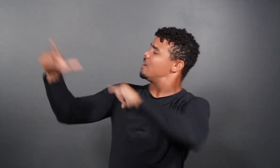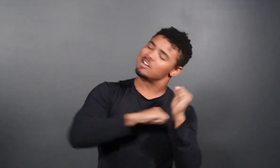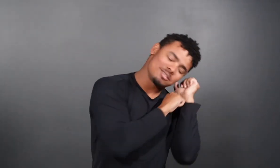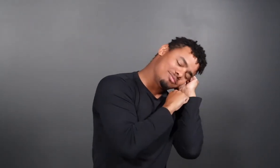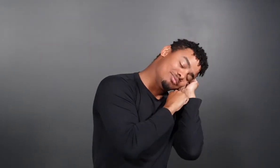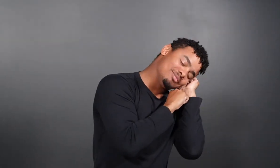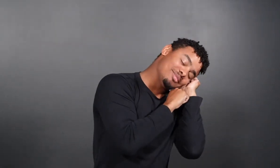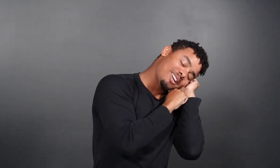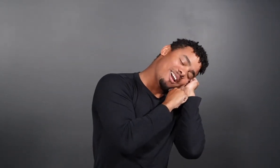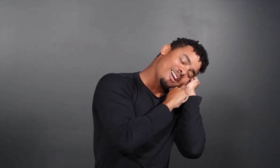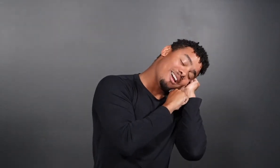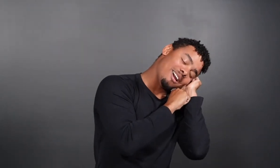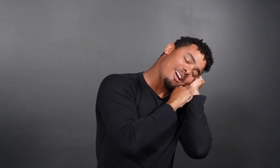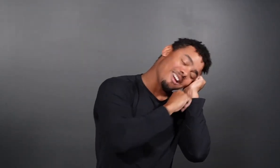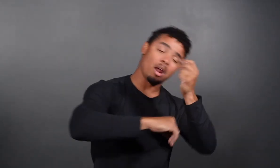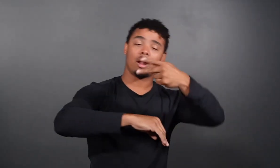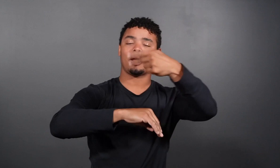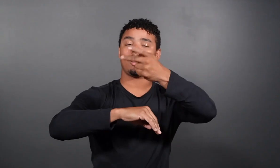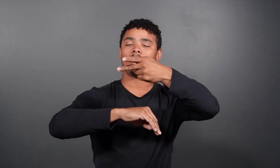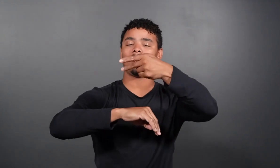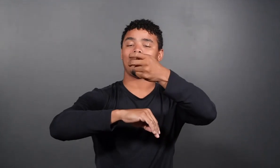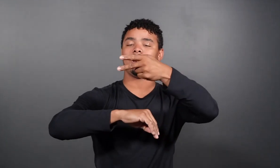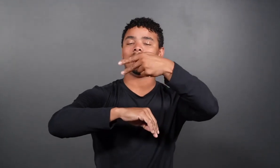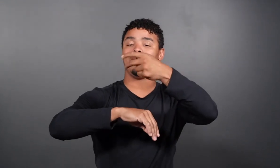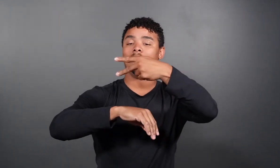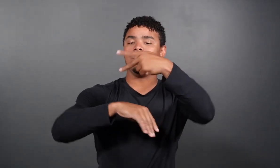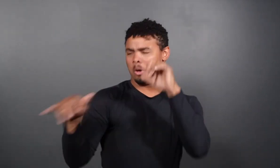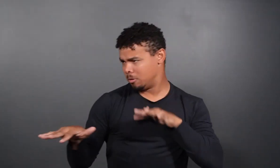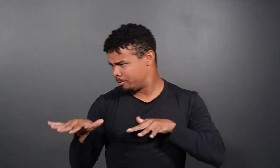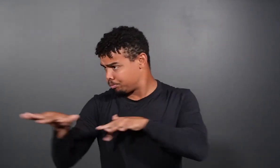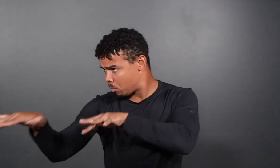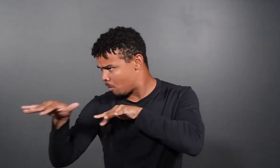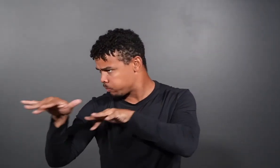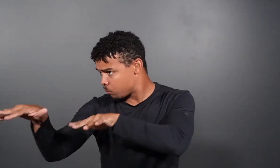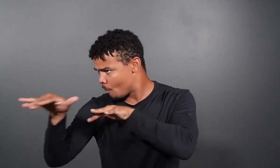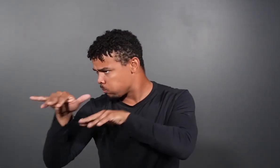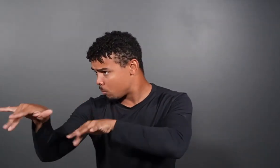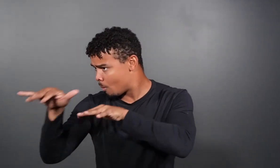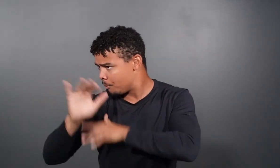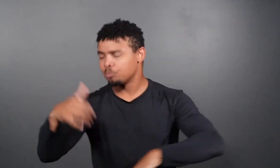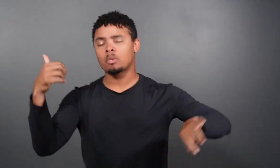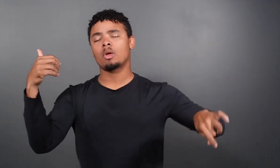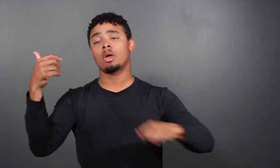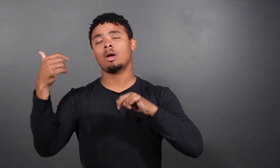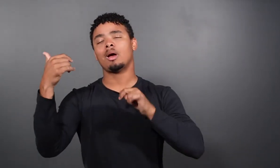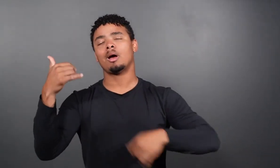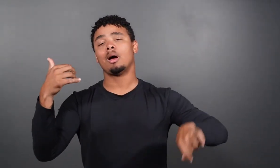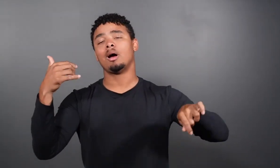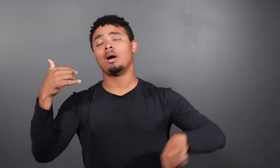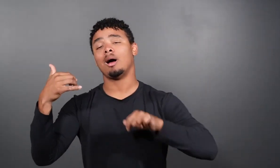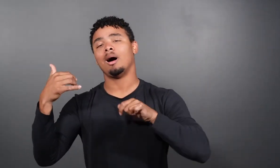her eyebrows, too, keep time as her body ripples the river plays cello glides